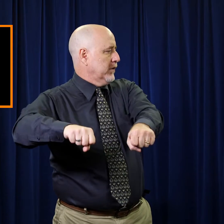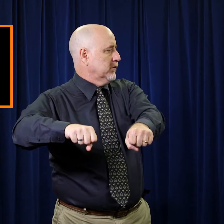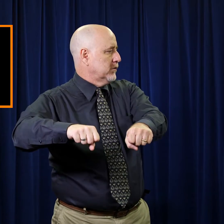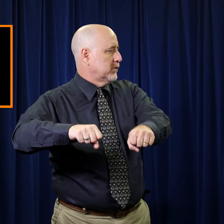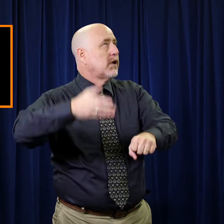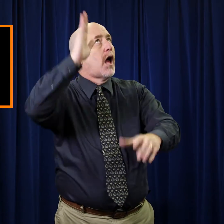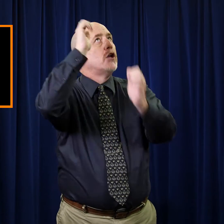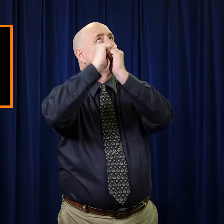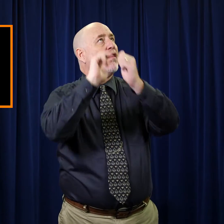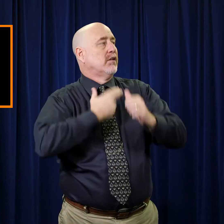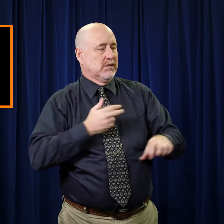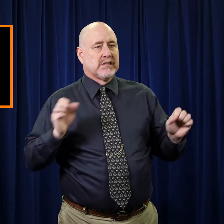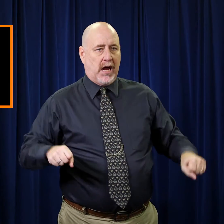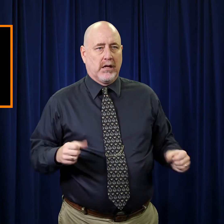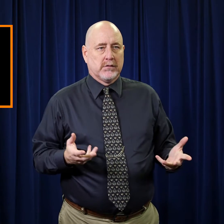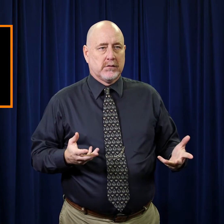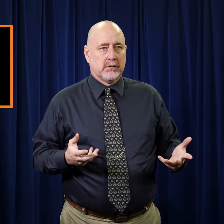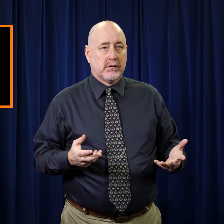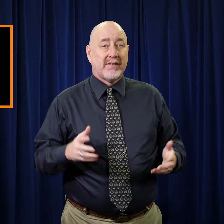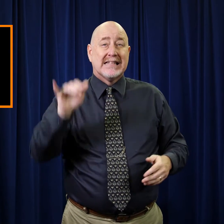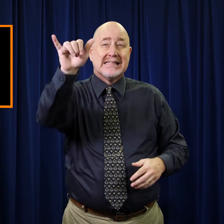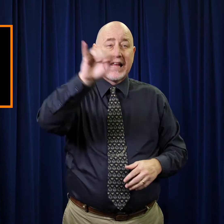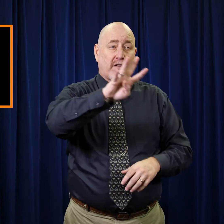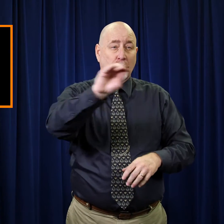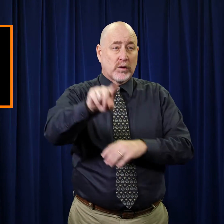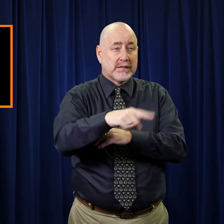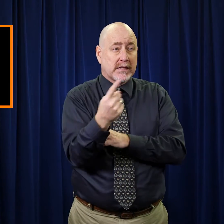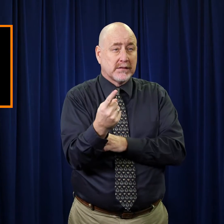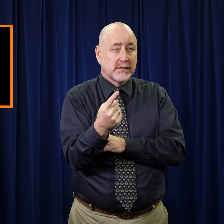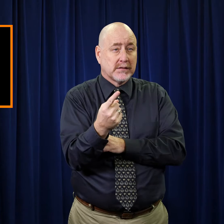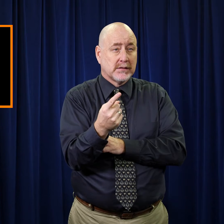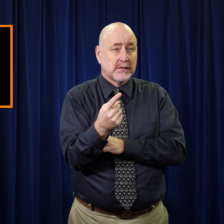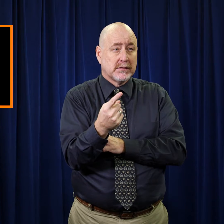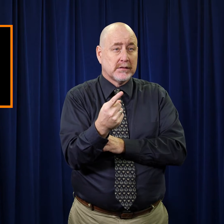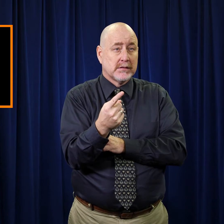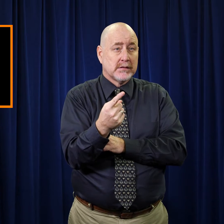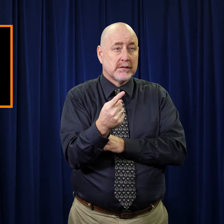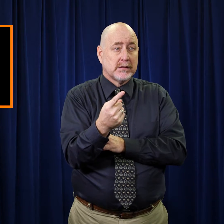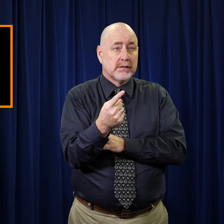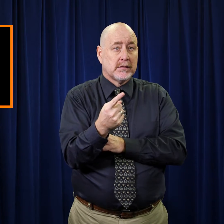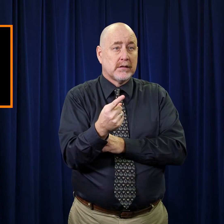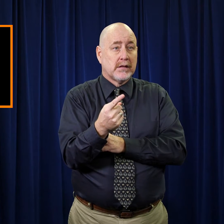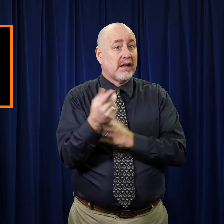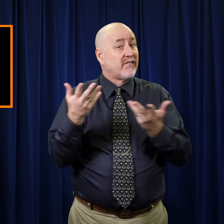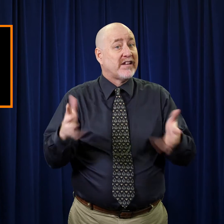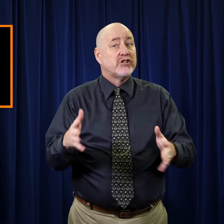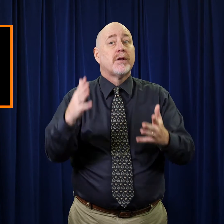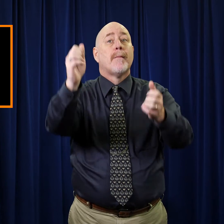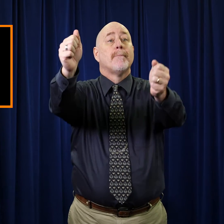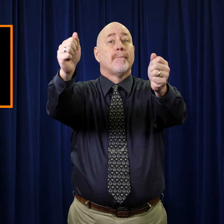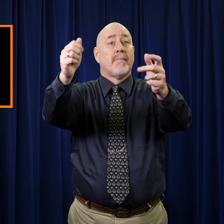can do this if God is with us." They were gone for 40 days. The conclusion they